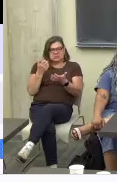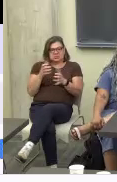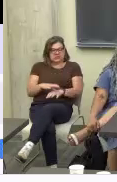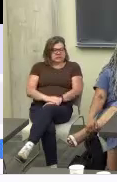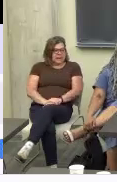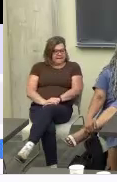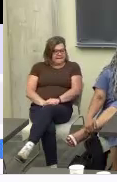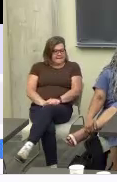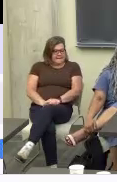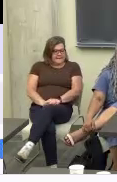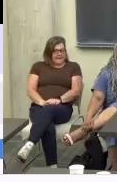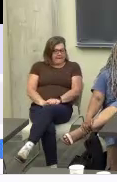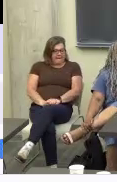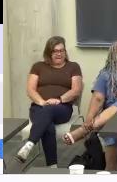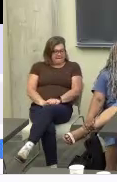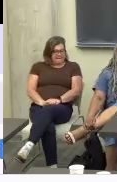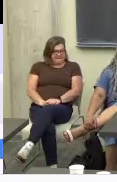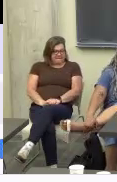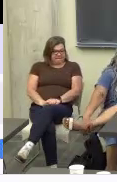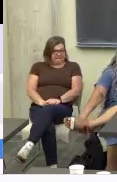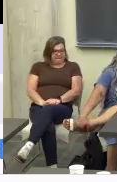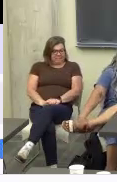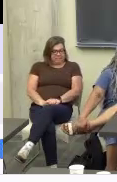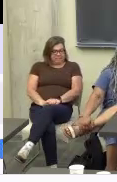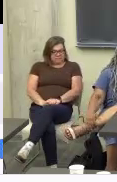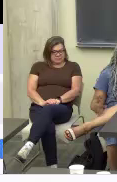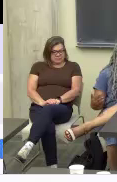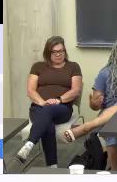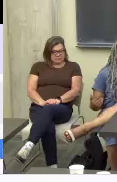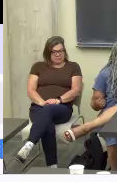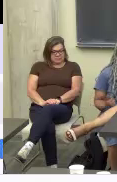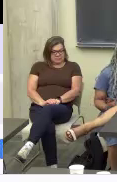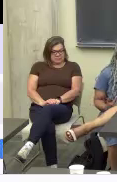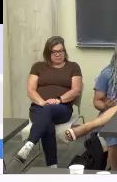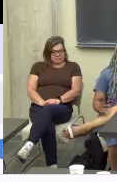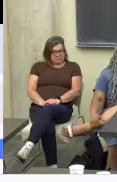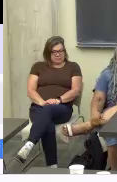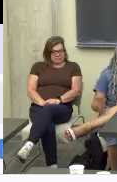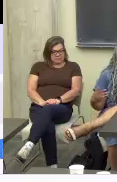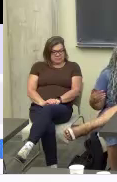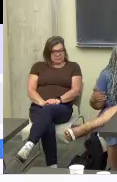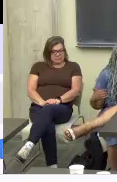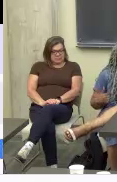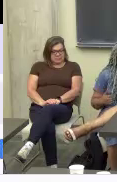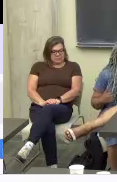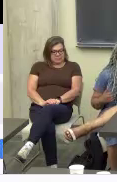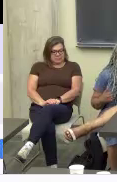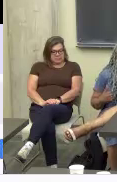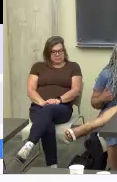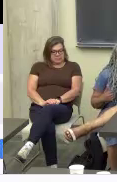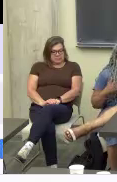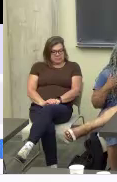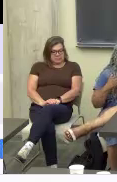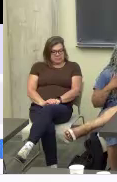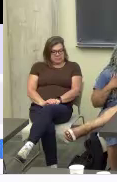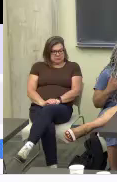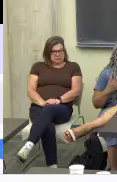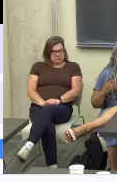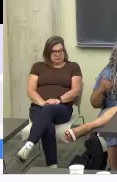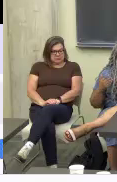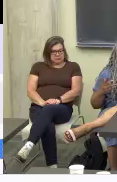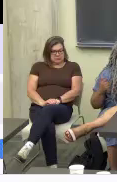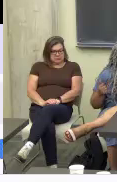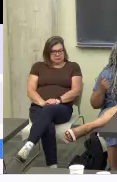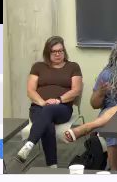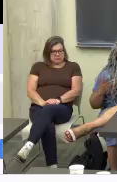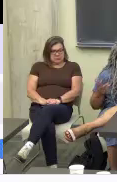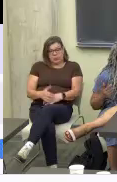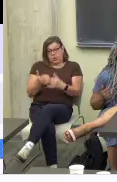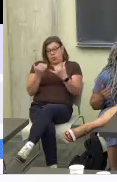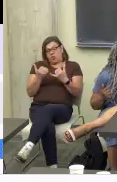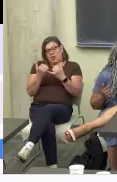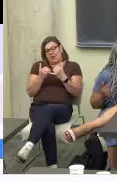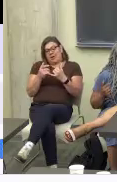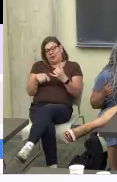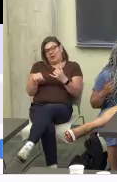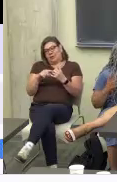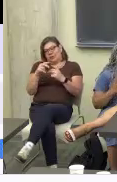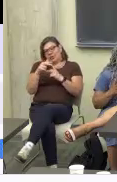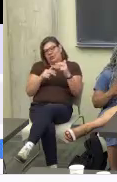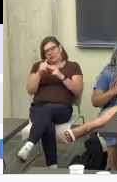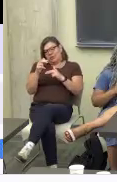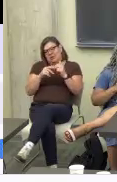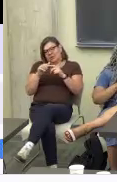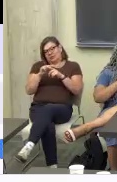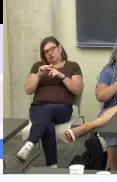I mean, from… You can… You can right now. Build and train your own LLMs. There are,